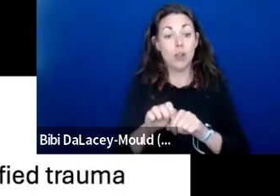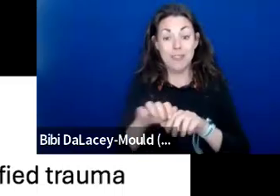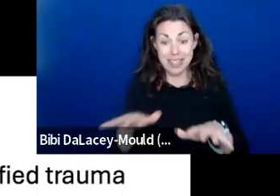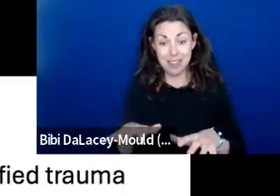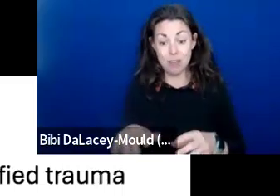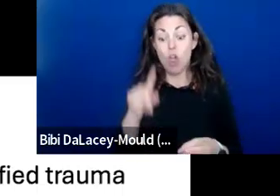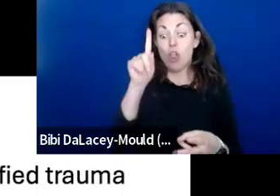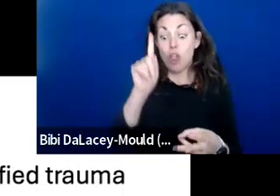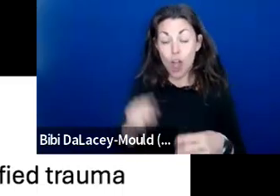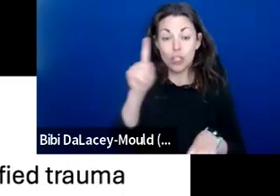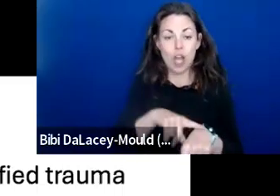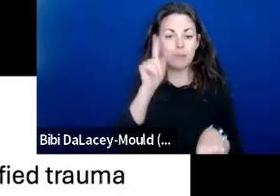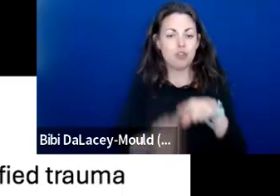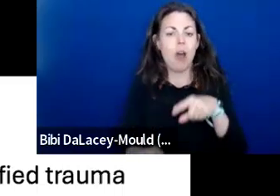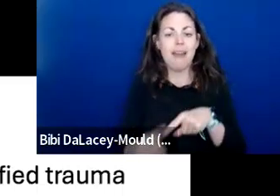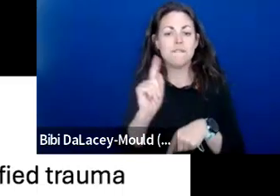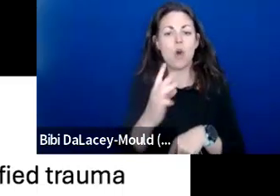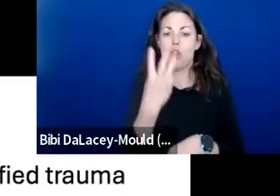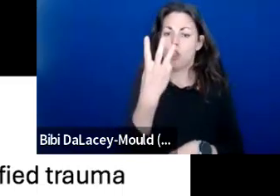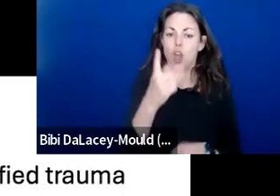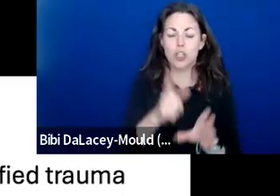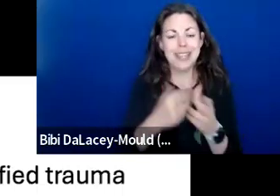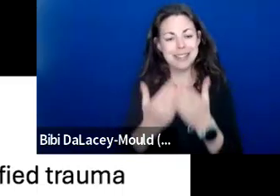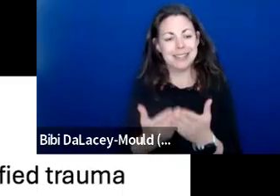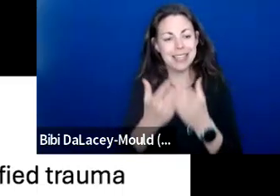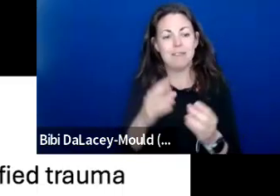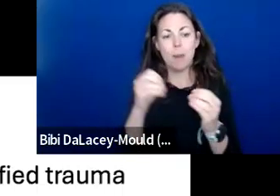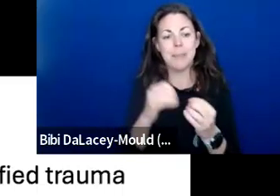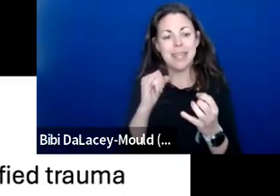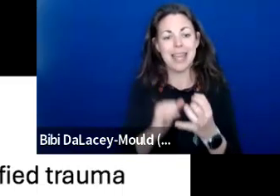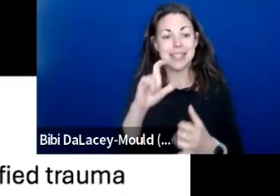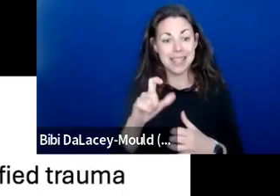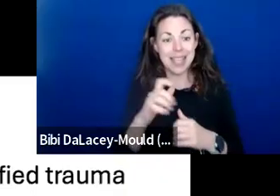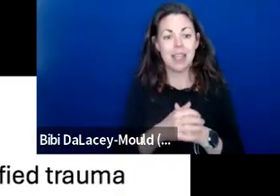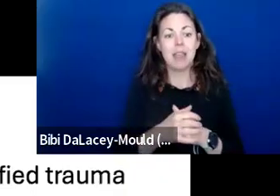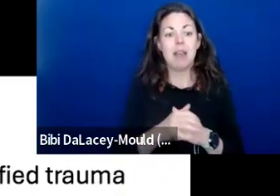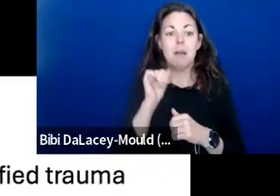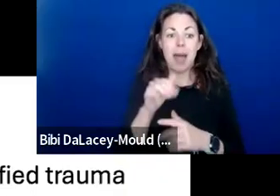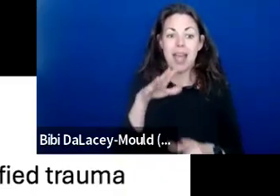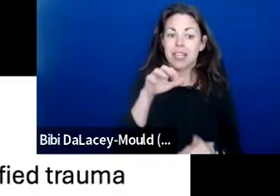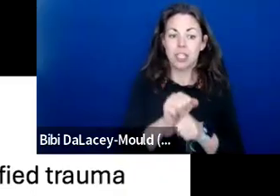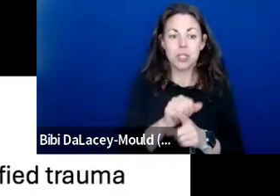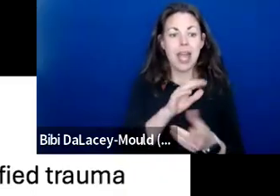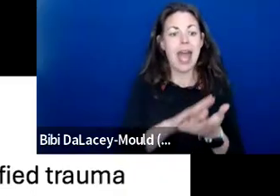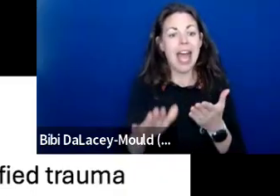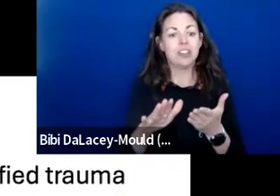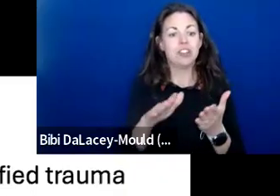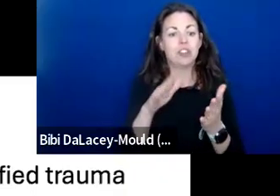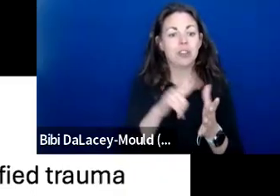completing my third year of my BSc, that I got my miracle diagnosis of Hashimoto's disease, which is an autoimmune disease